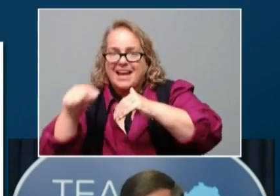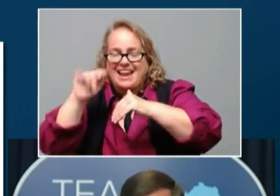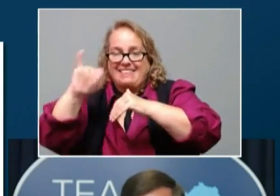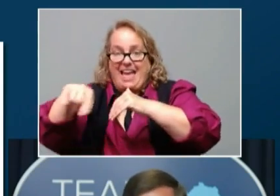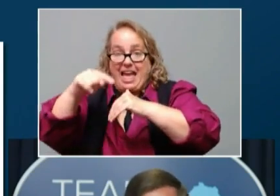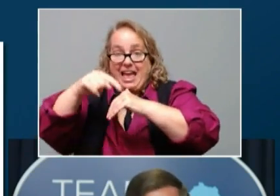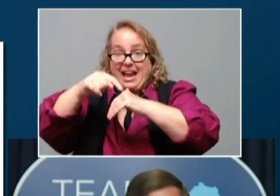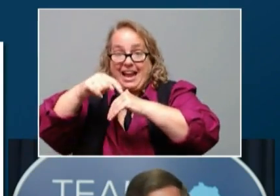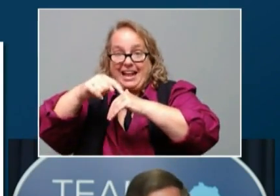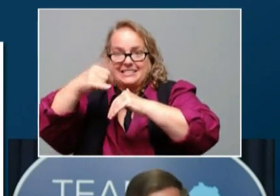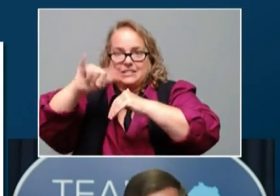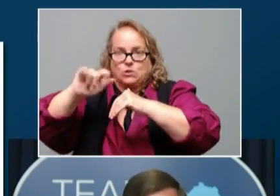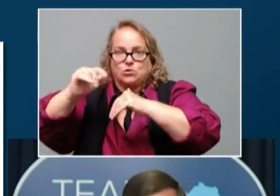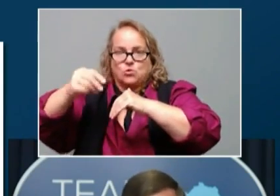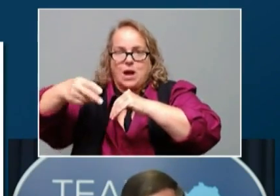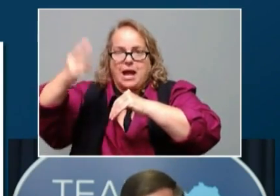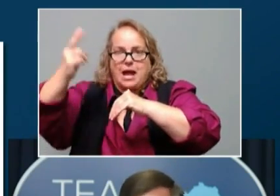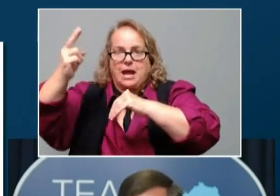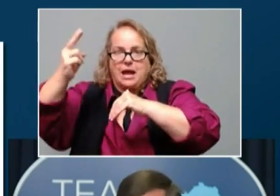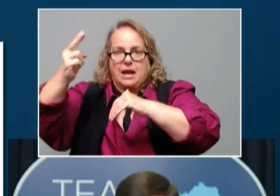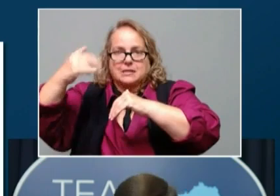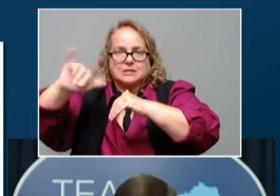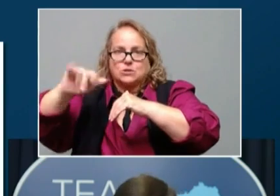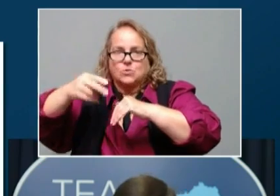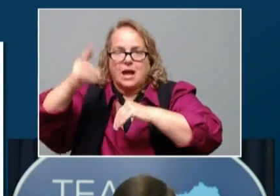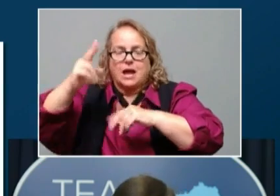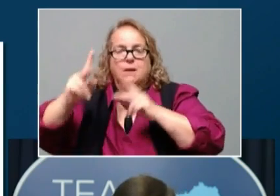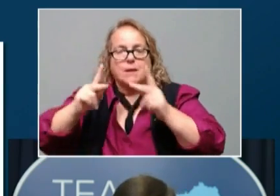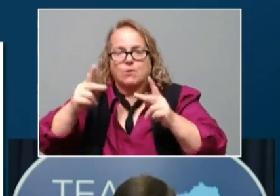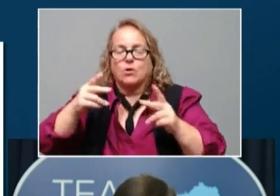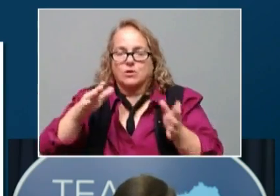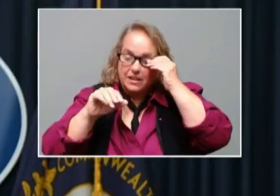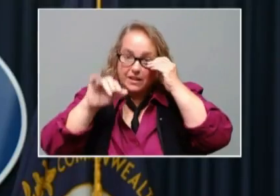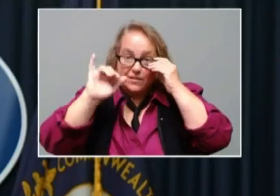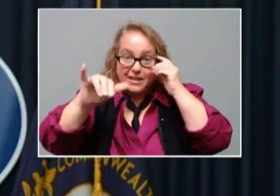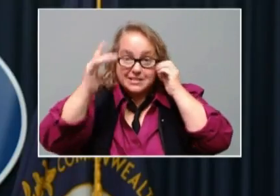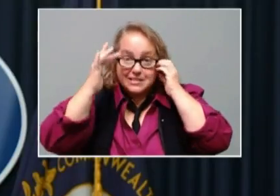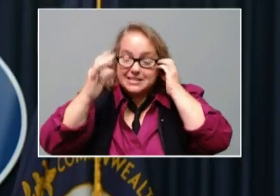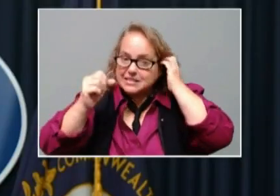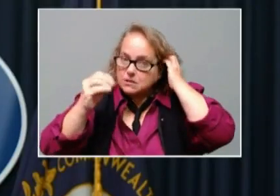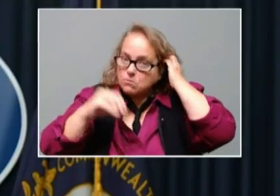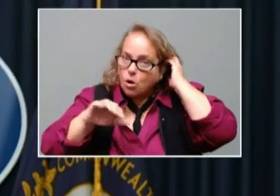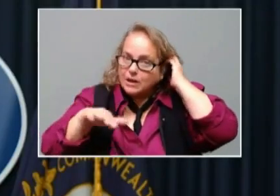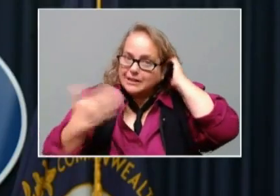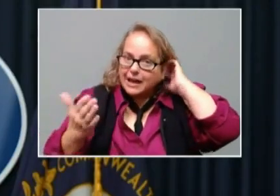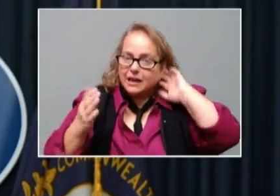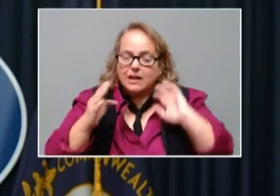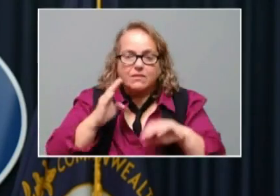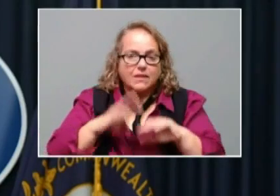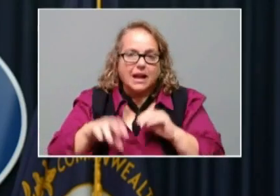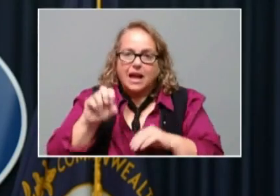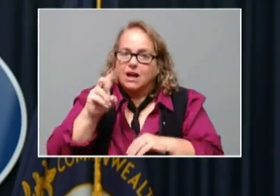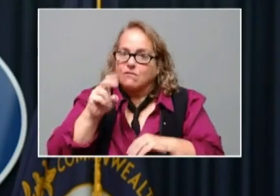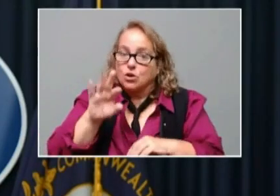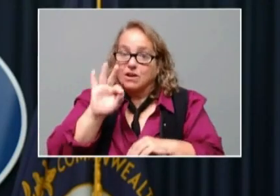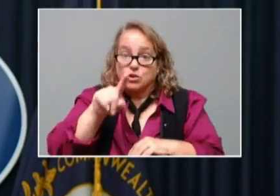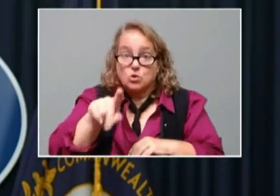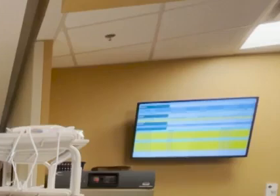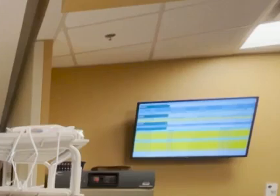LET’S LET’S REMEMBER. IT STILL MEANS A LOT OF PEOPLE ARE DYING. WE HAD 8DE2 ATHS REPORTED YESTERDAY. EIGHTY TWO.